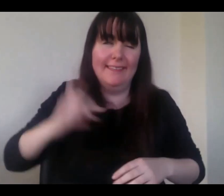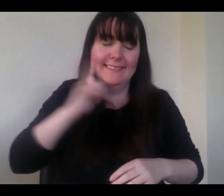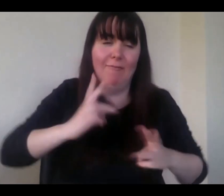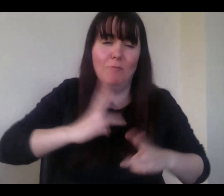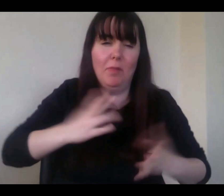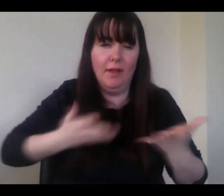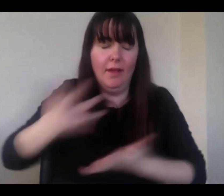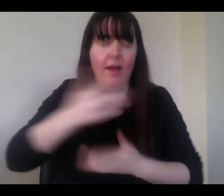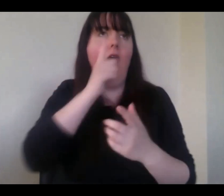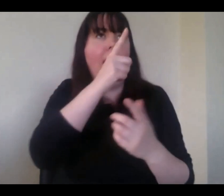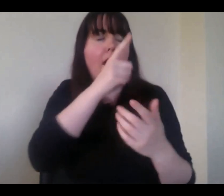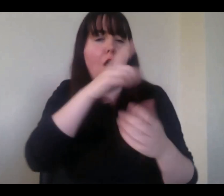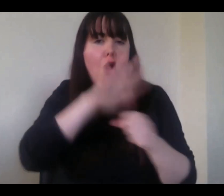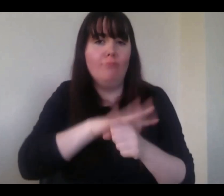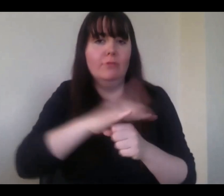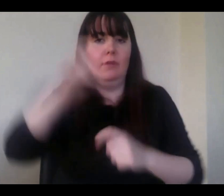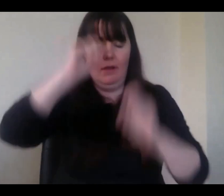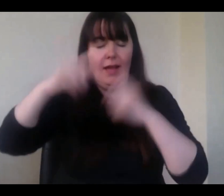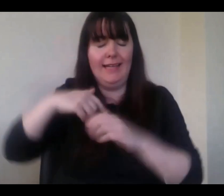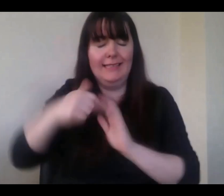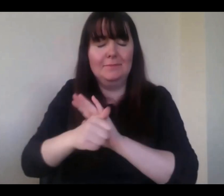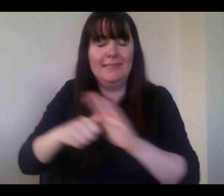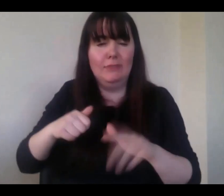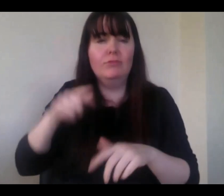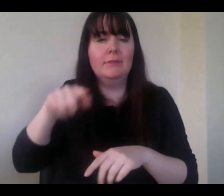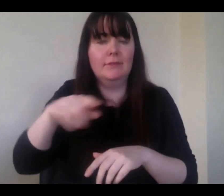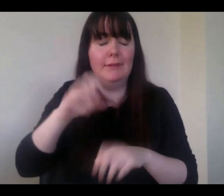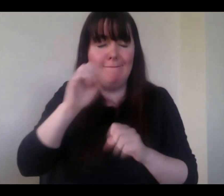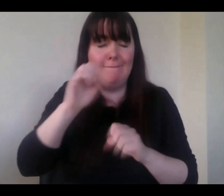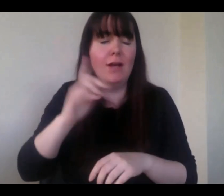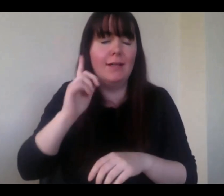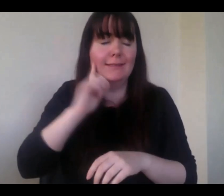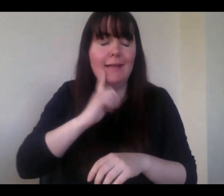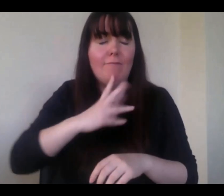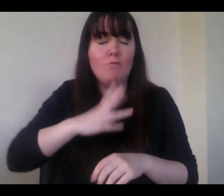other women and certainly whether it's hearing women oppressing Deaf women, but we really